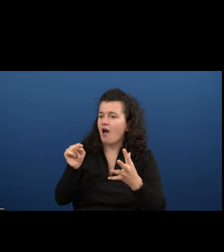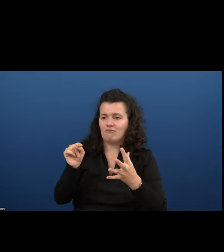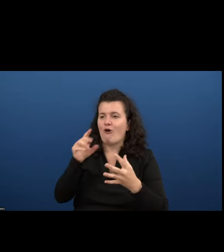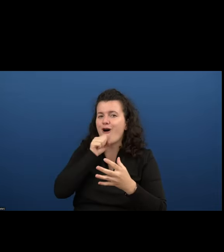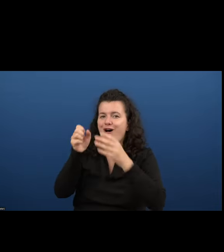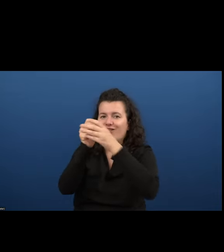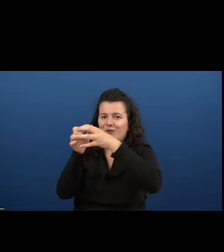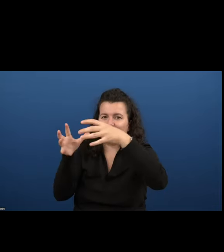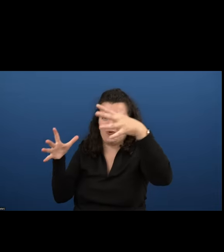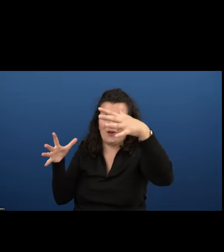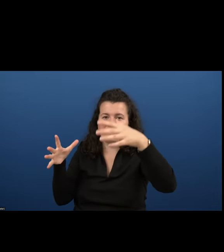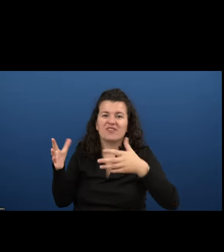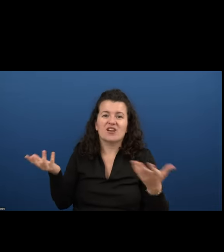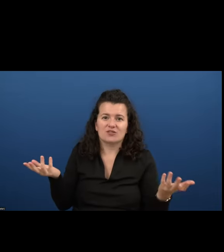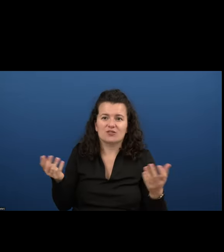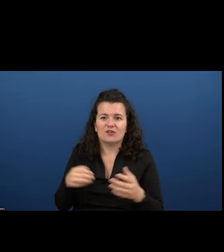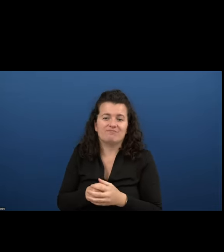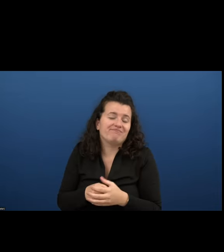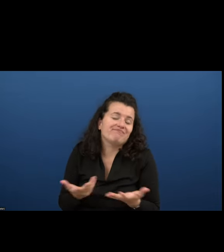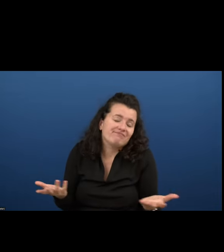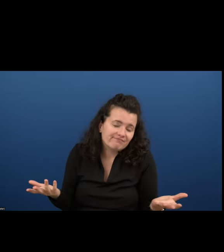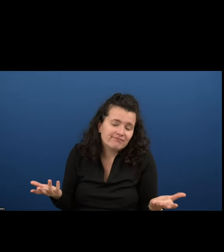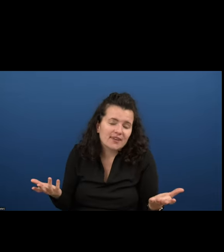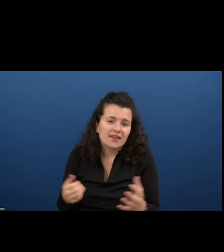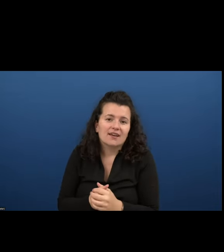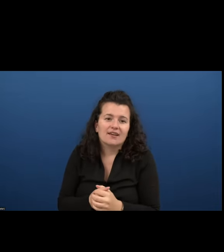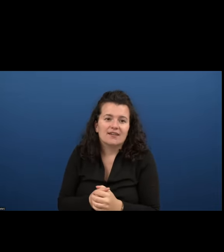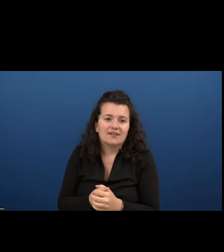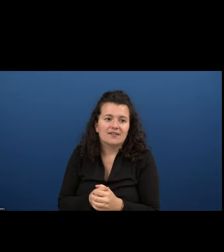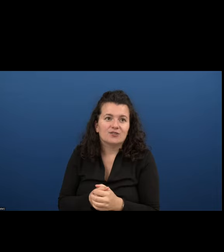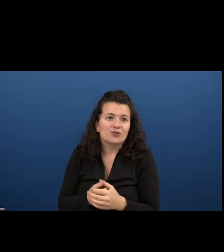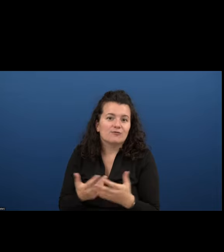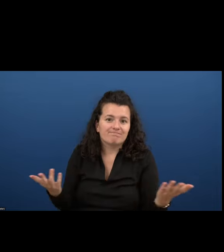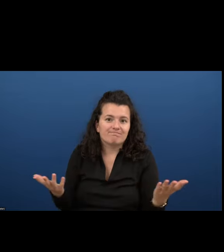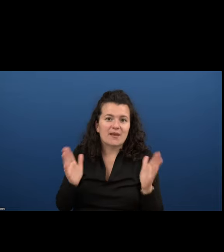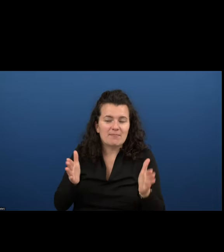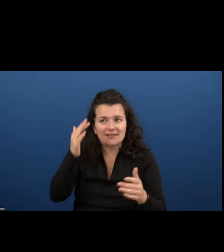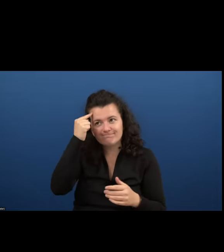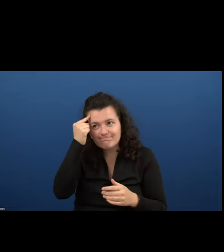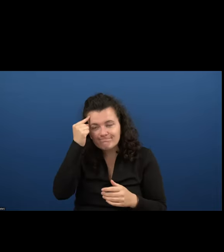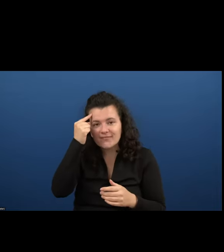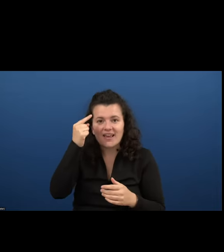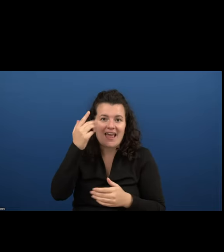agent disability are interrelated so whichever way you look at it, disability inclusion and